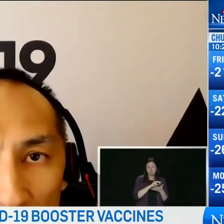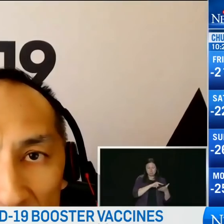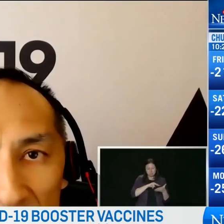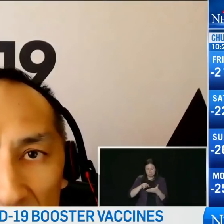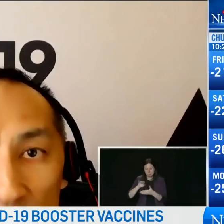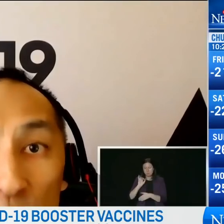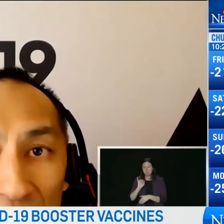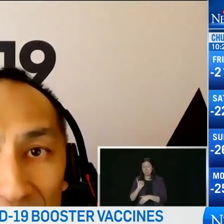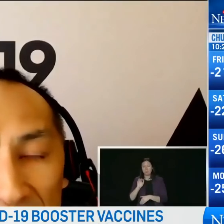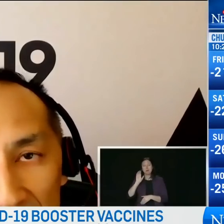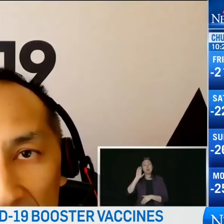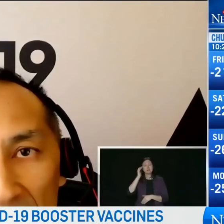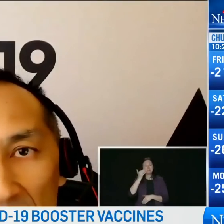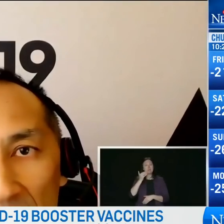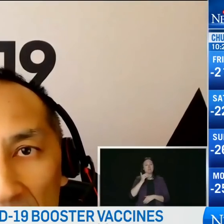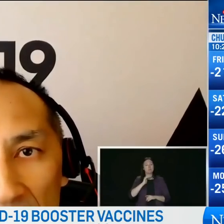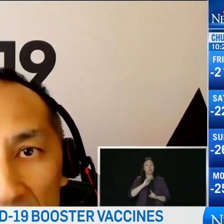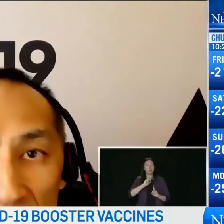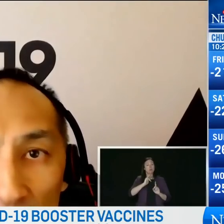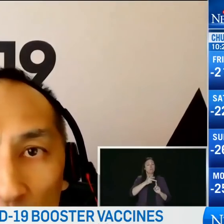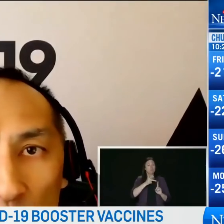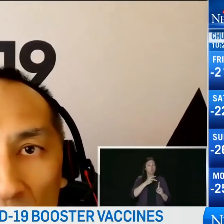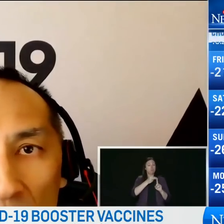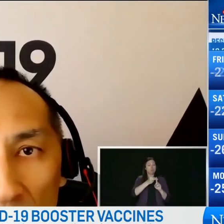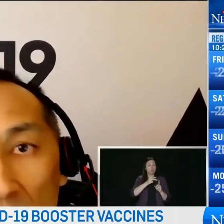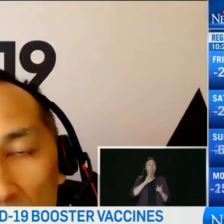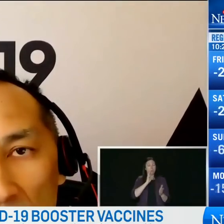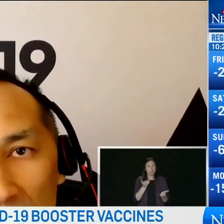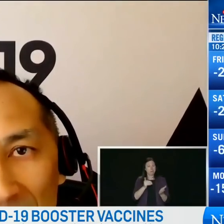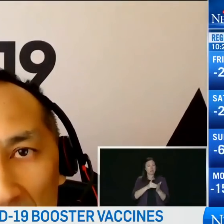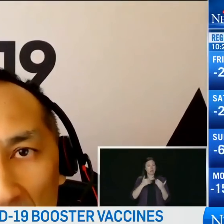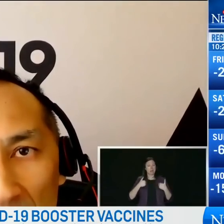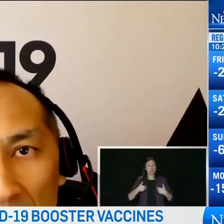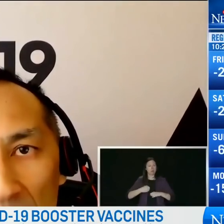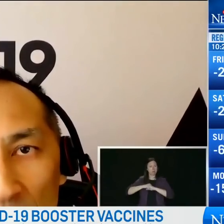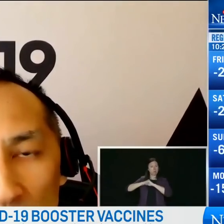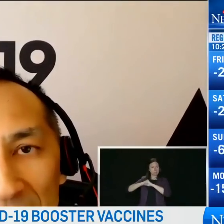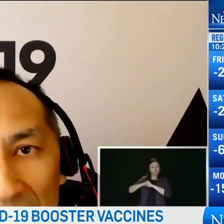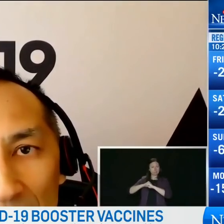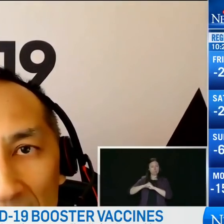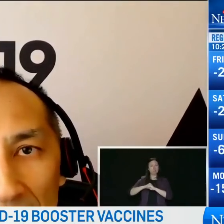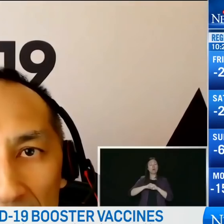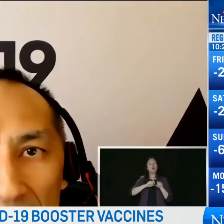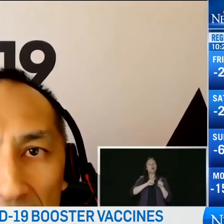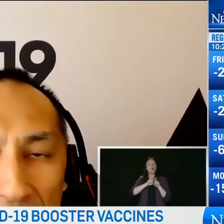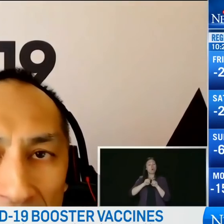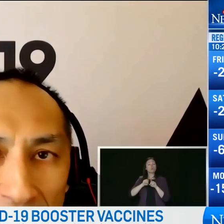BOOSTER SHOTS AGAIN. LOOKING AT THE DATA, WE'VE SEEN